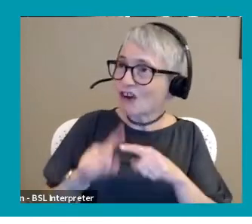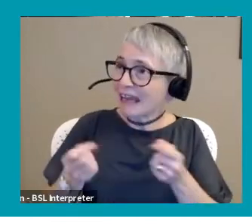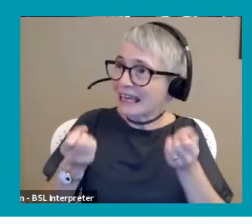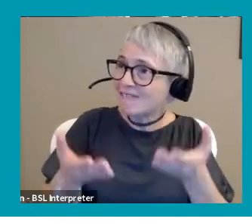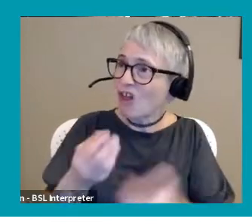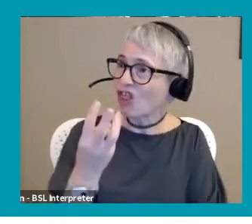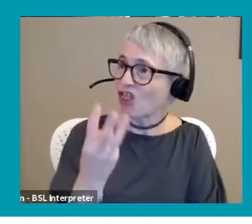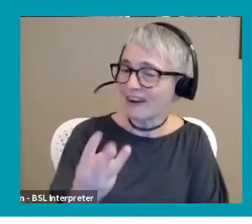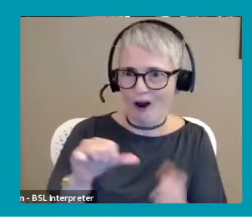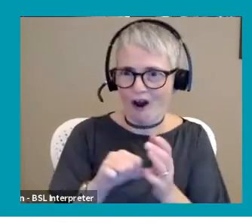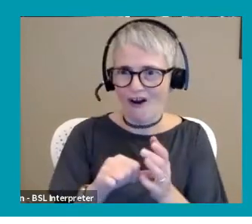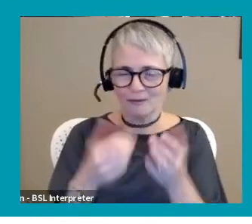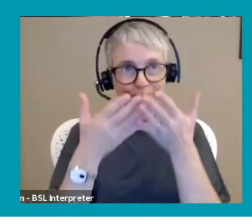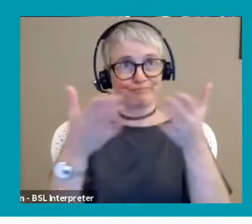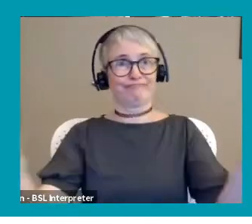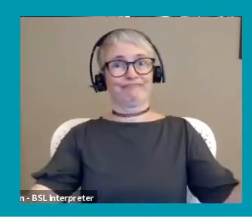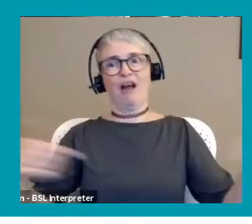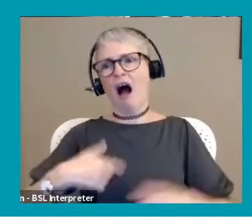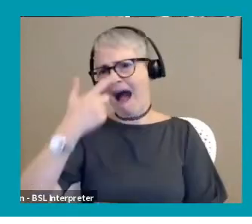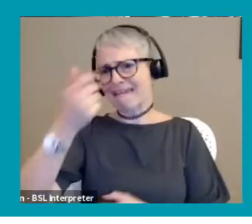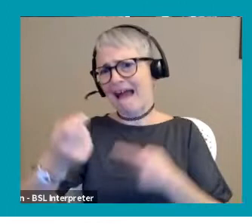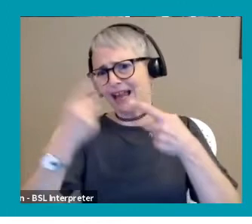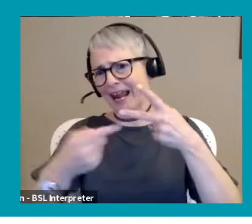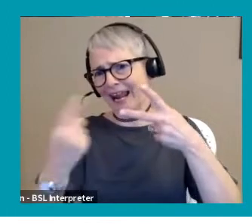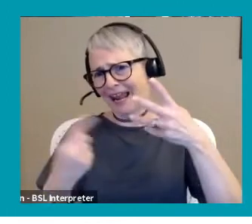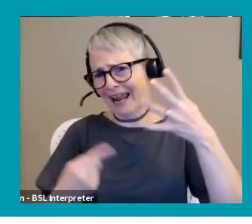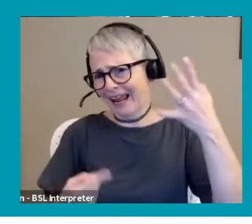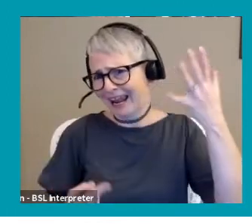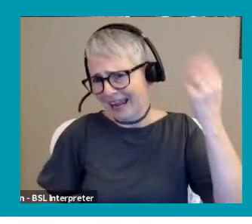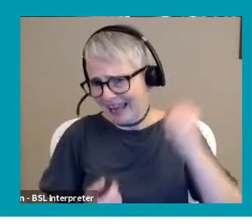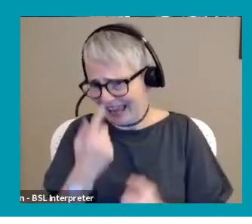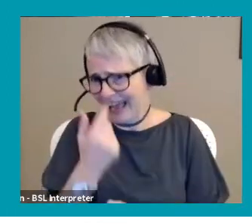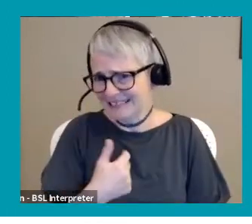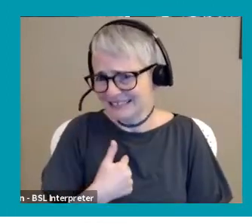Because I will quite happily sail through a list of 40 of them and have to narrow them down.